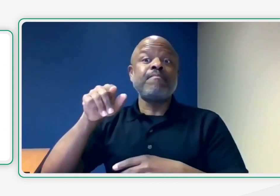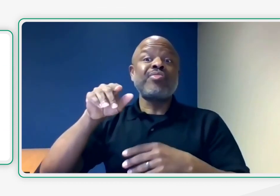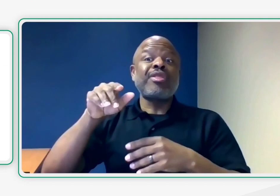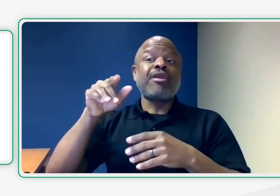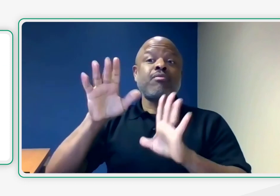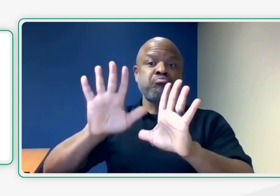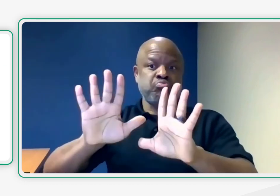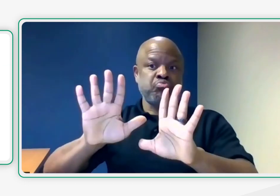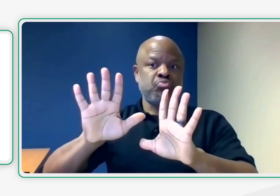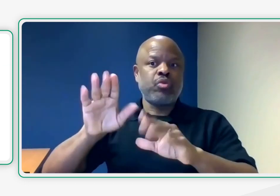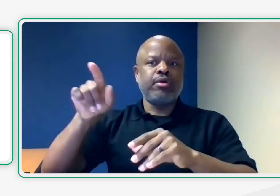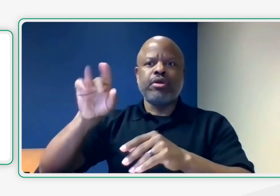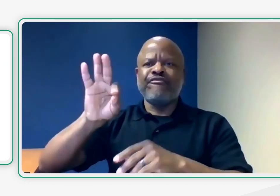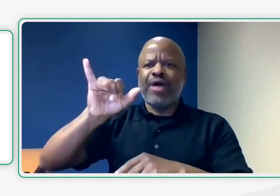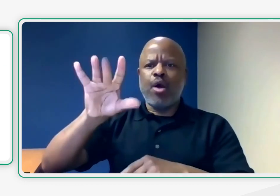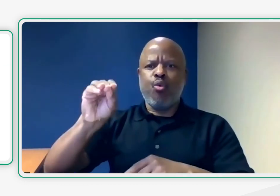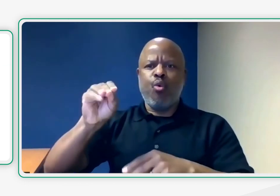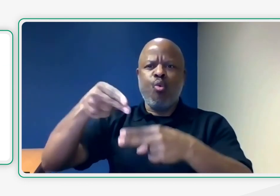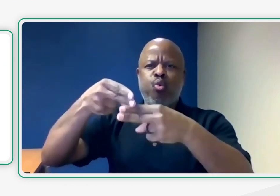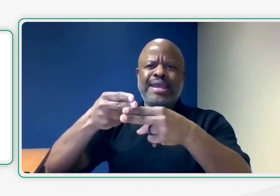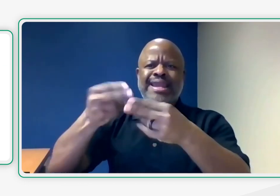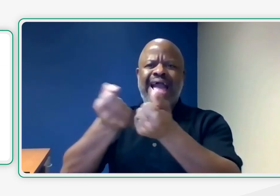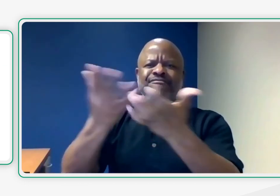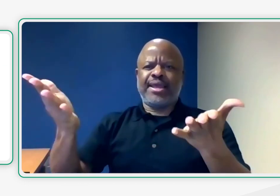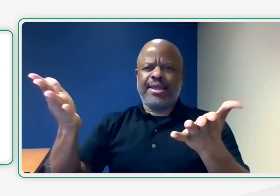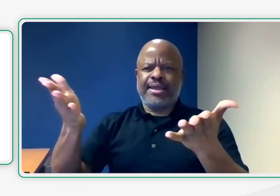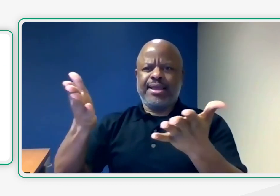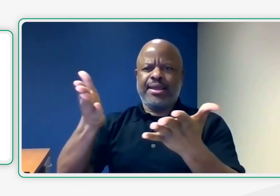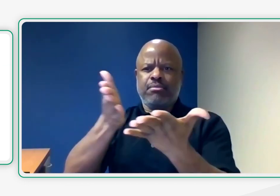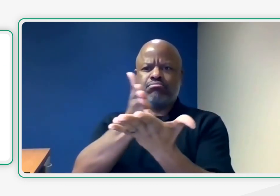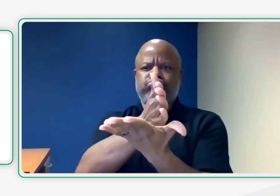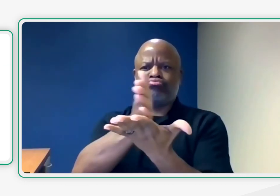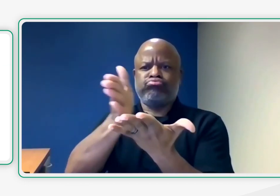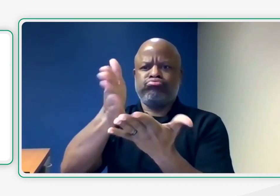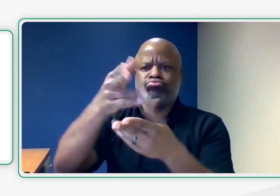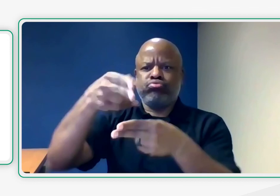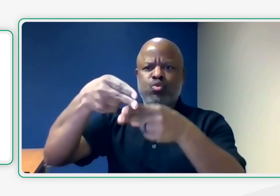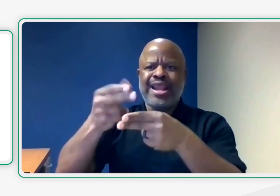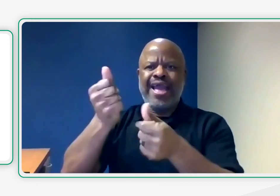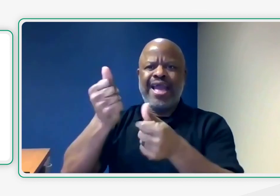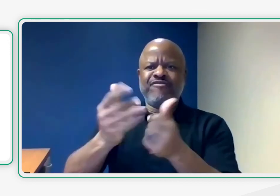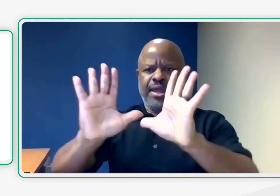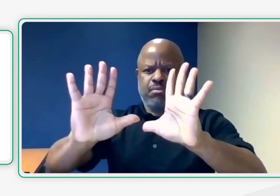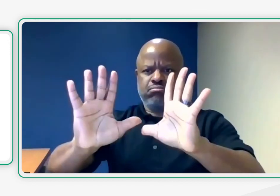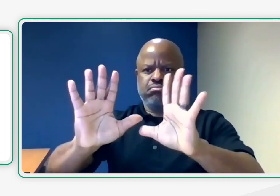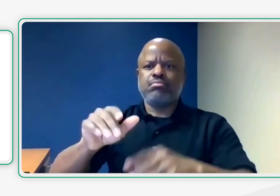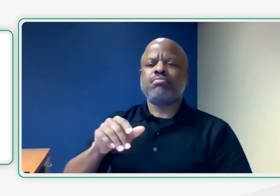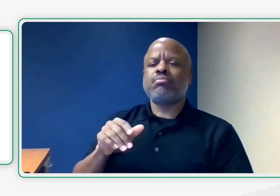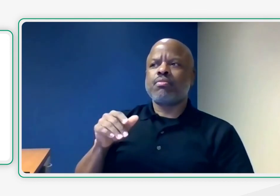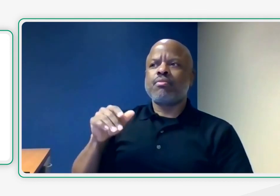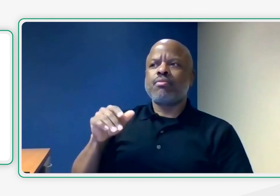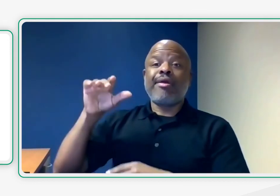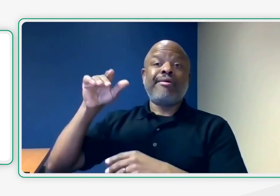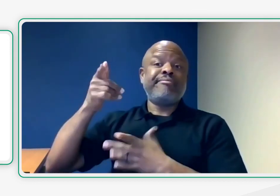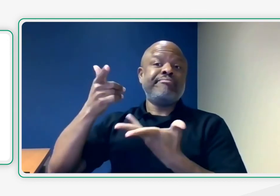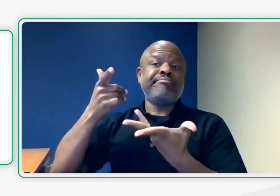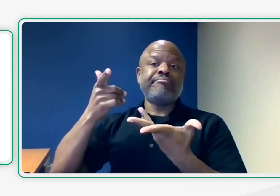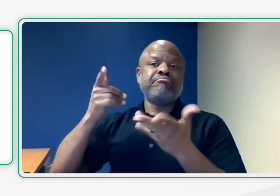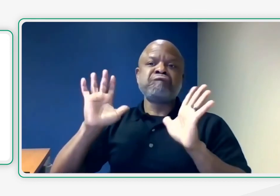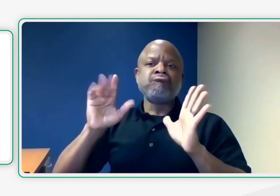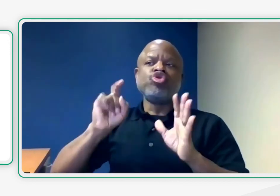your credit card or any other financing avenue has an impact on your FICO score because your FICO